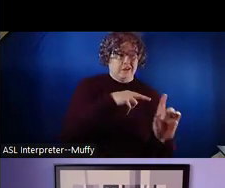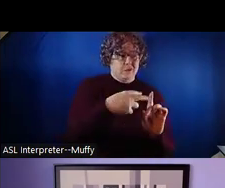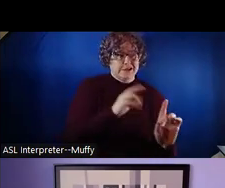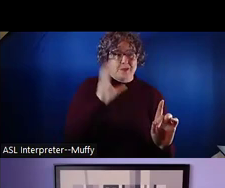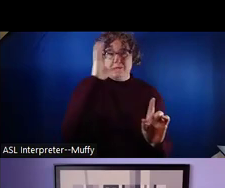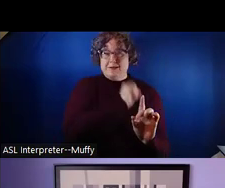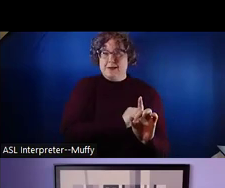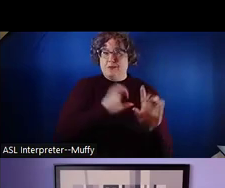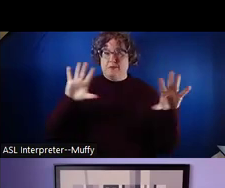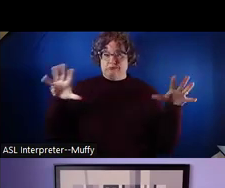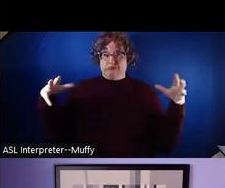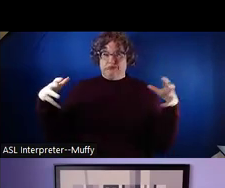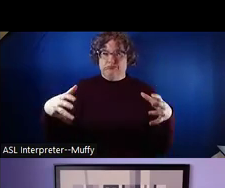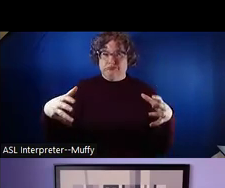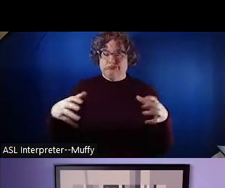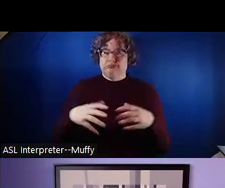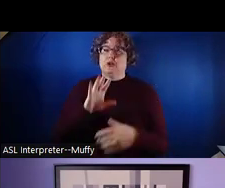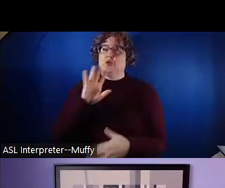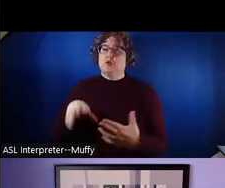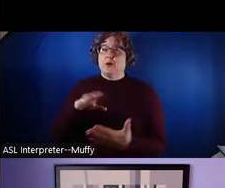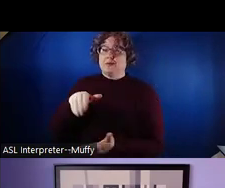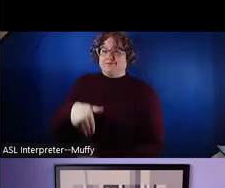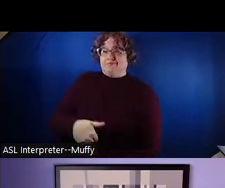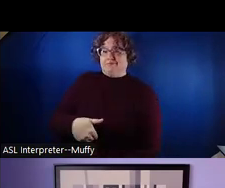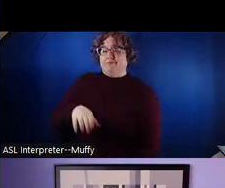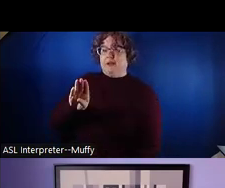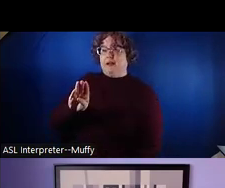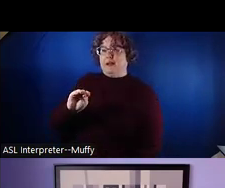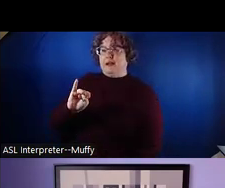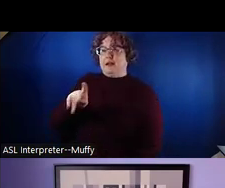is talking about implicit and explicit disability bias.